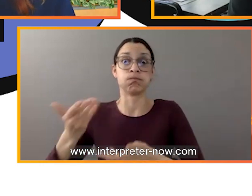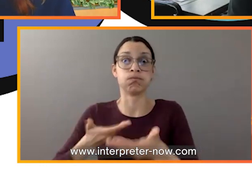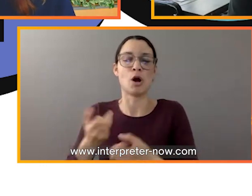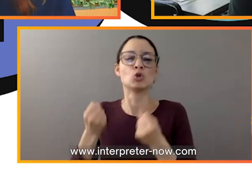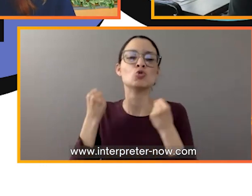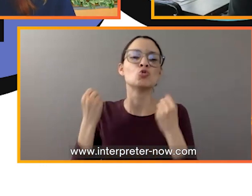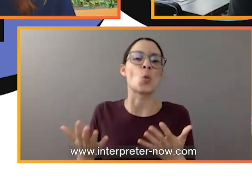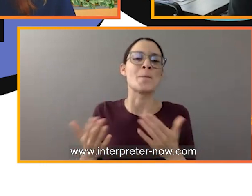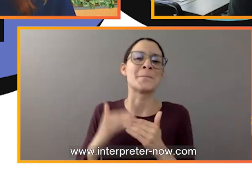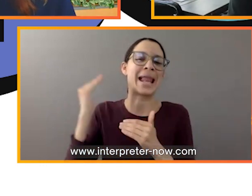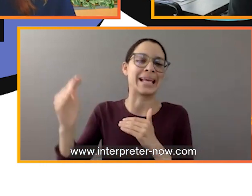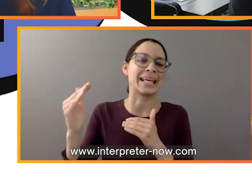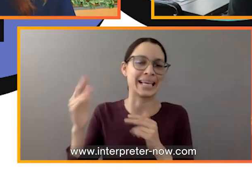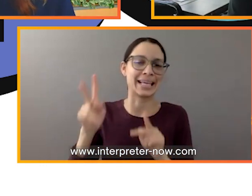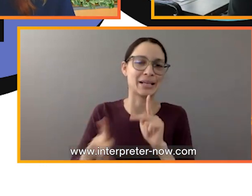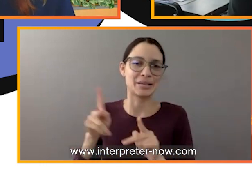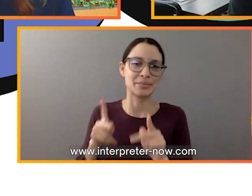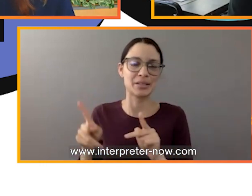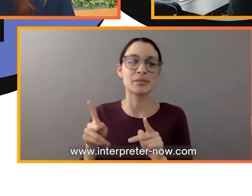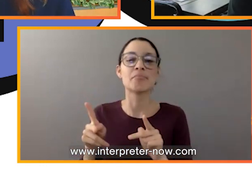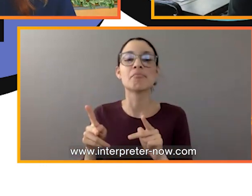but they're just not doing well in the current market.